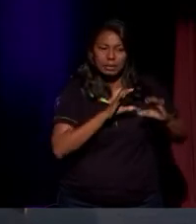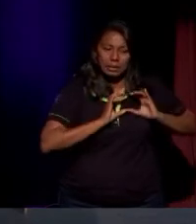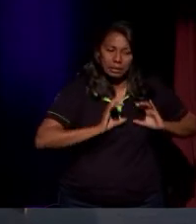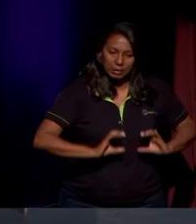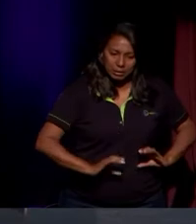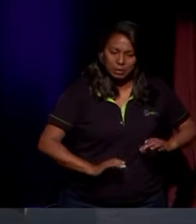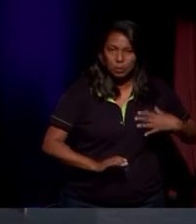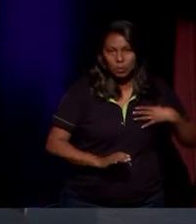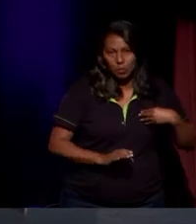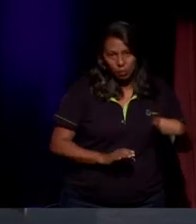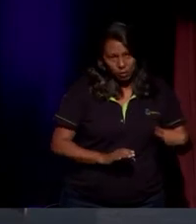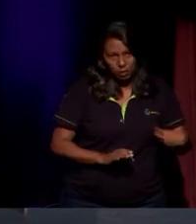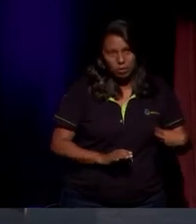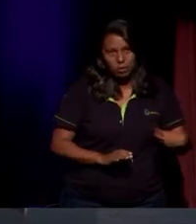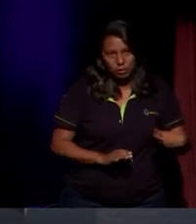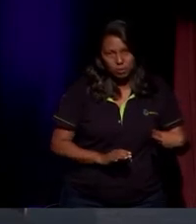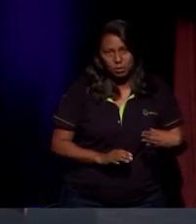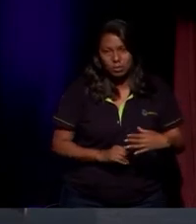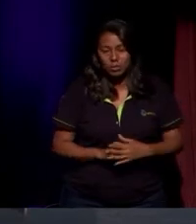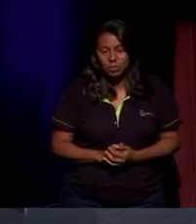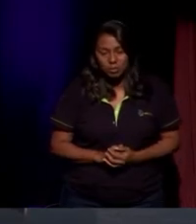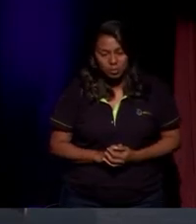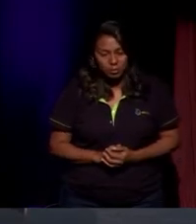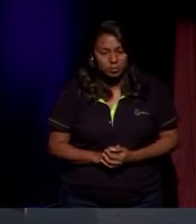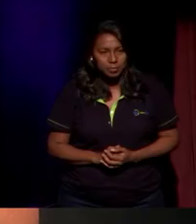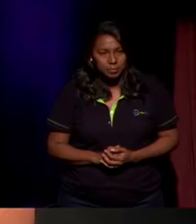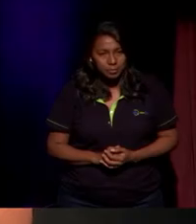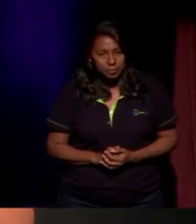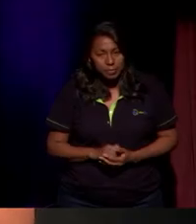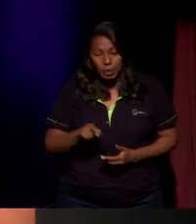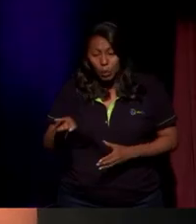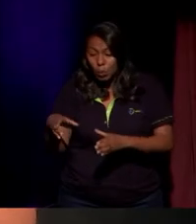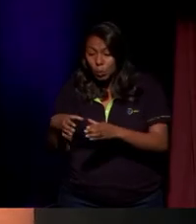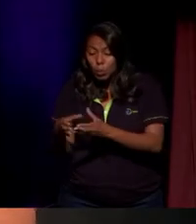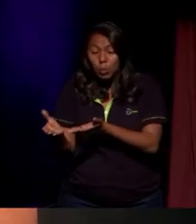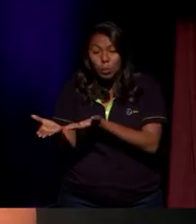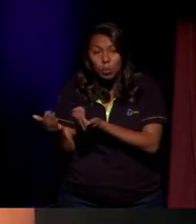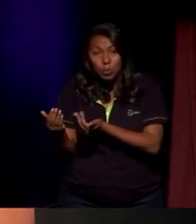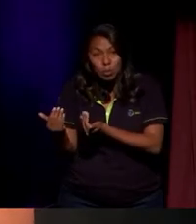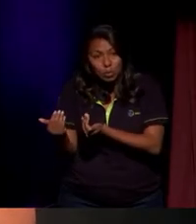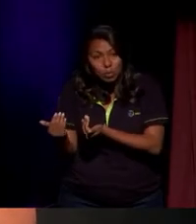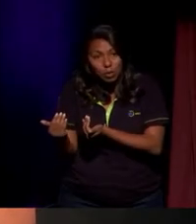I always talk about it, because it's a situation, and the younger ones, they already bring to the